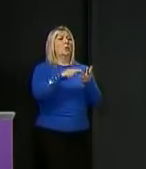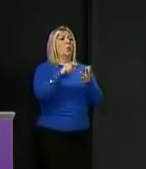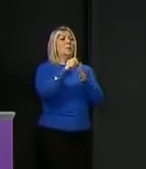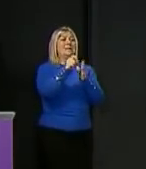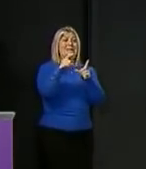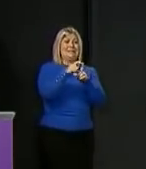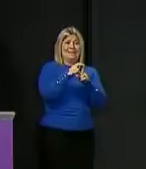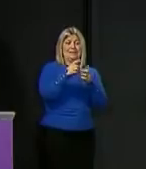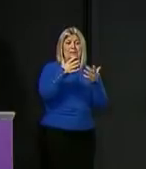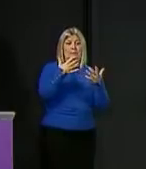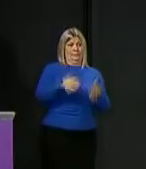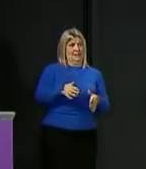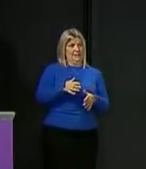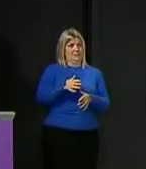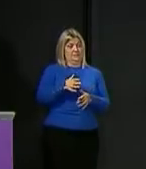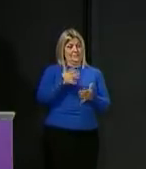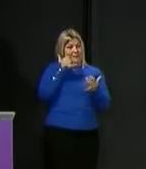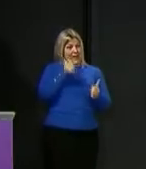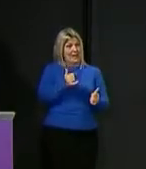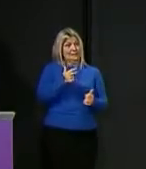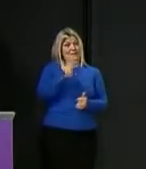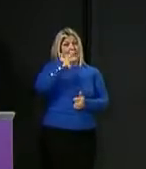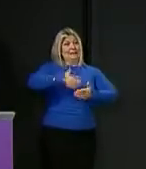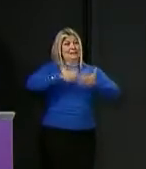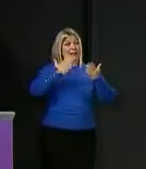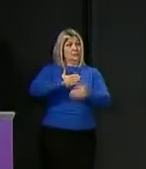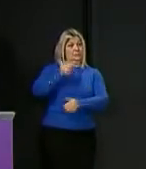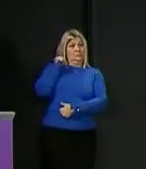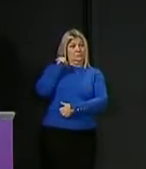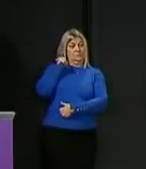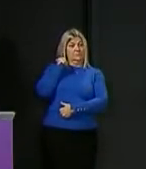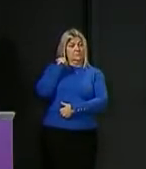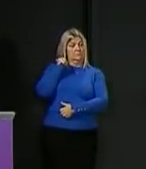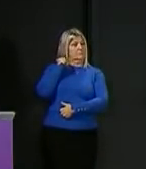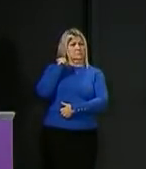and she's still waiting for her results. Her doctor is unable to see her and won't